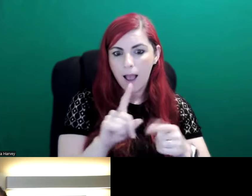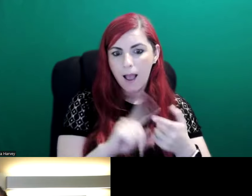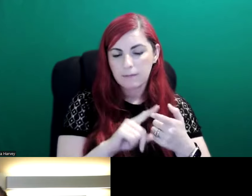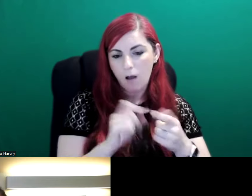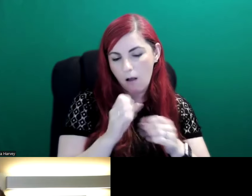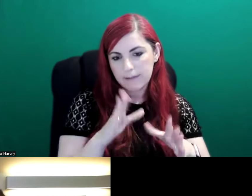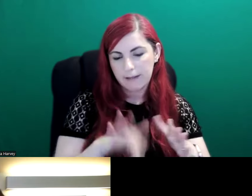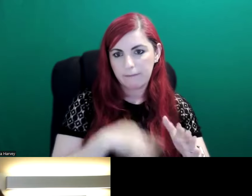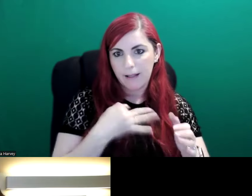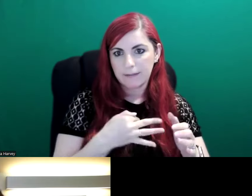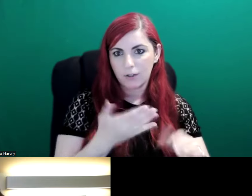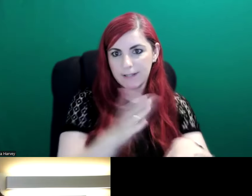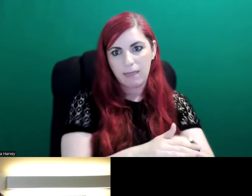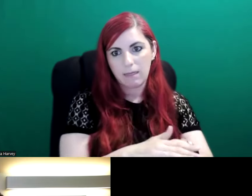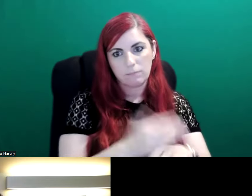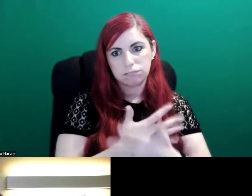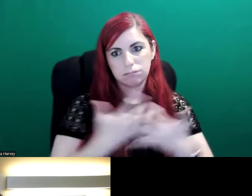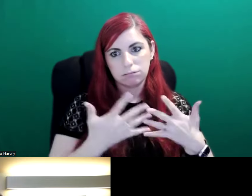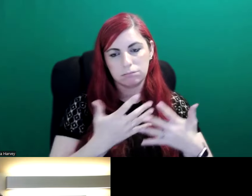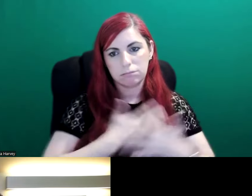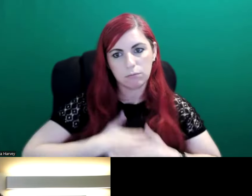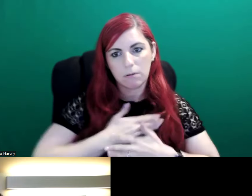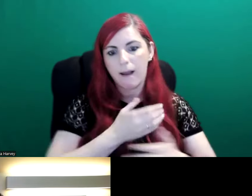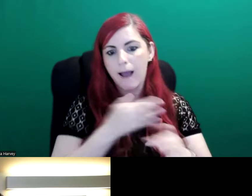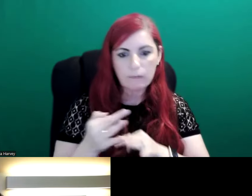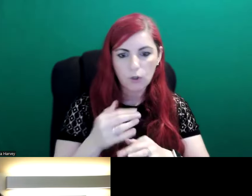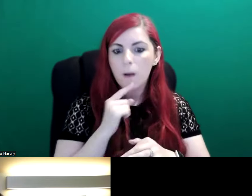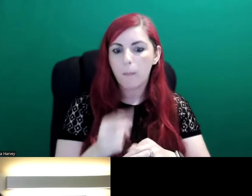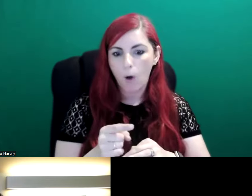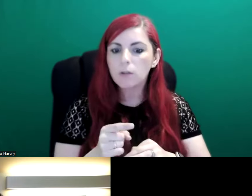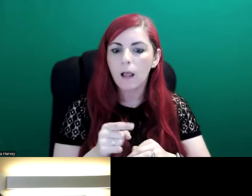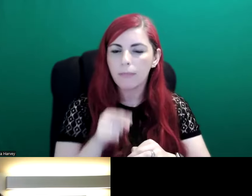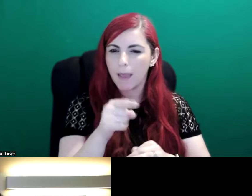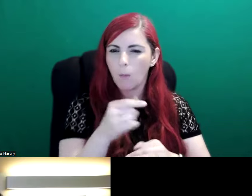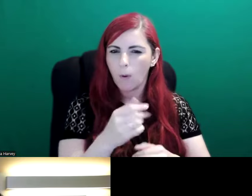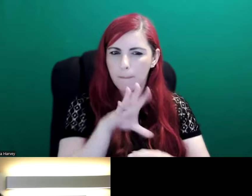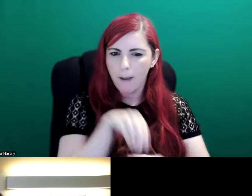deeply after she died, but they were part of a very supportive artistic circle, an